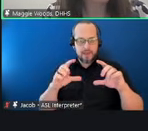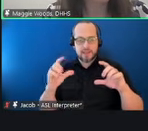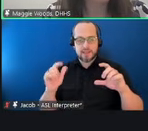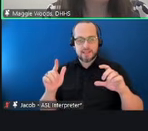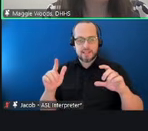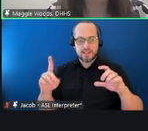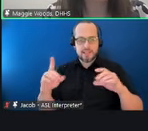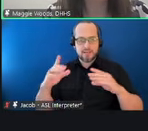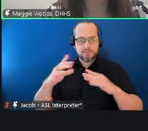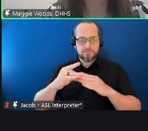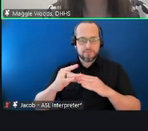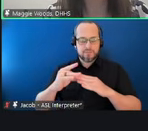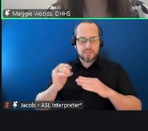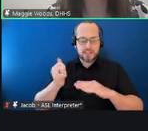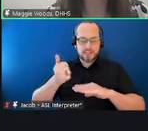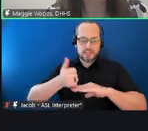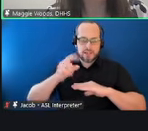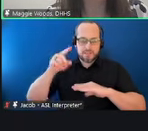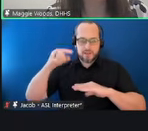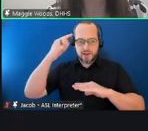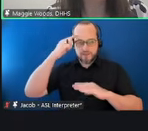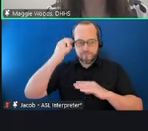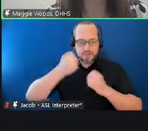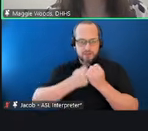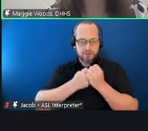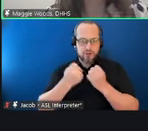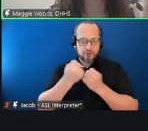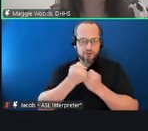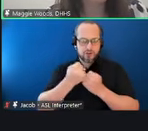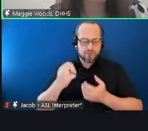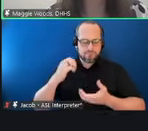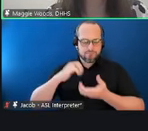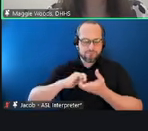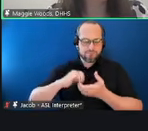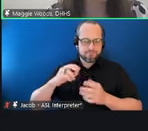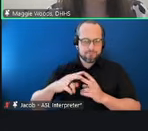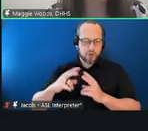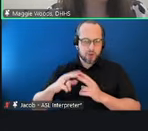up a governance structure with partners in their regions. You can see examples of those partners,